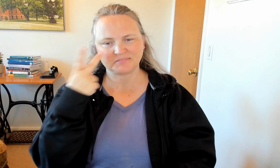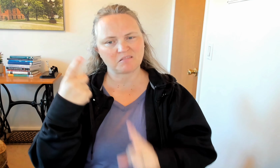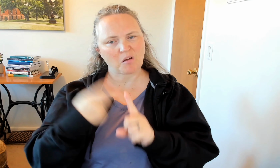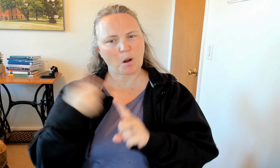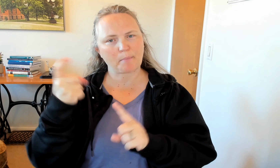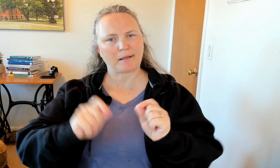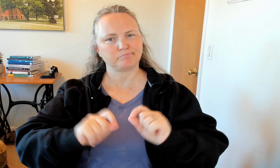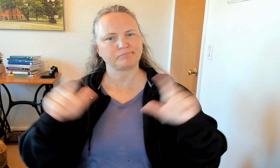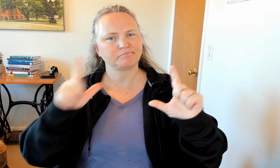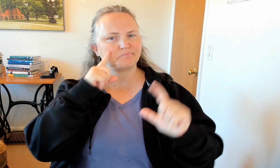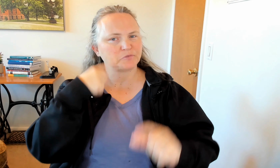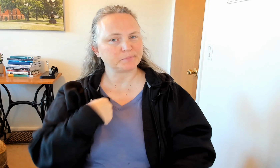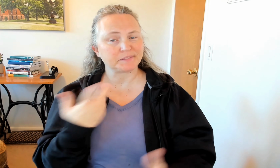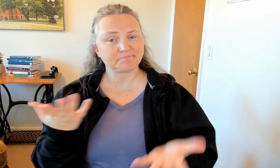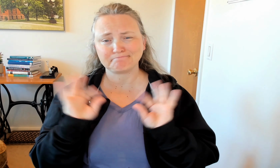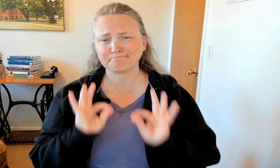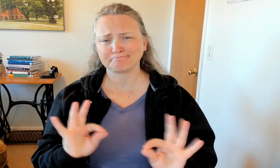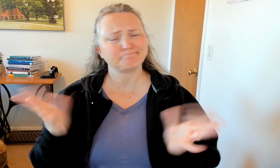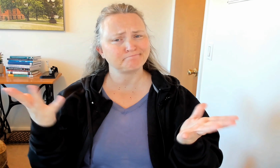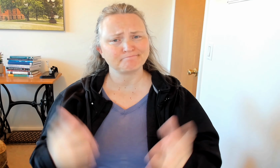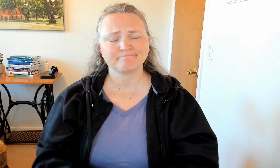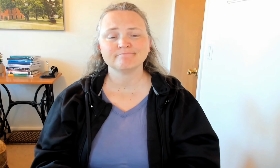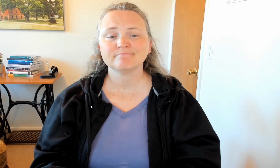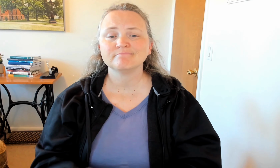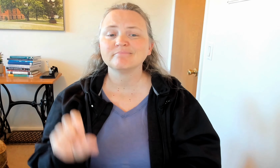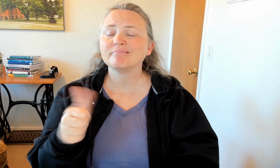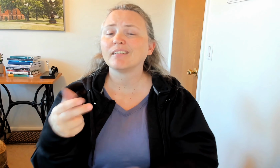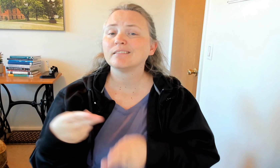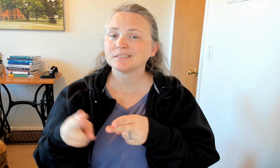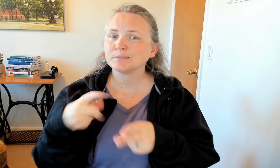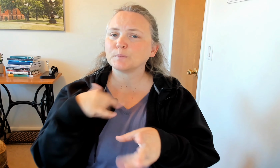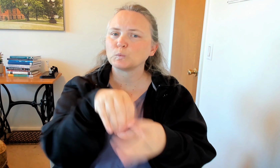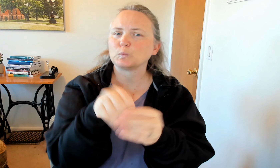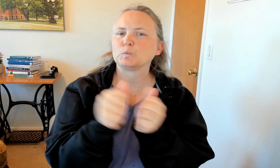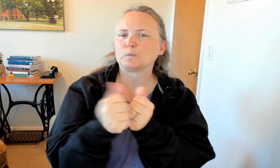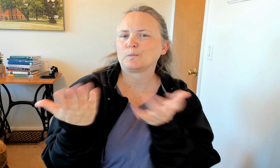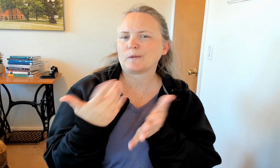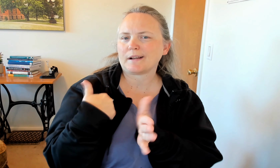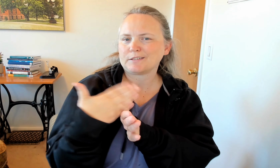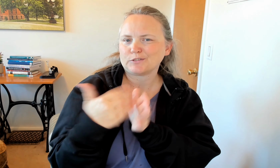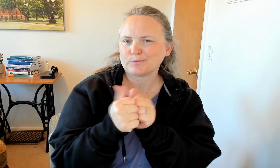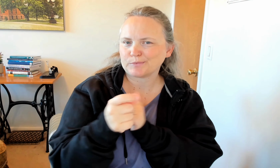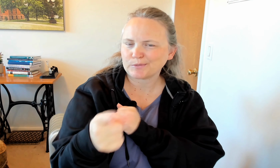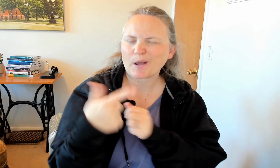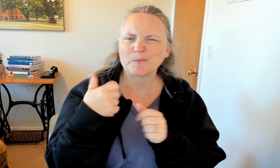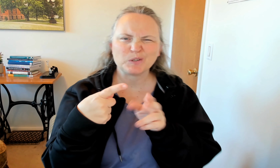I'll respond to when I get back and you'll see that it automatically fills it in. So that's another one of the snippets that I included.